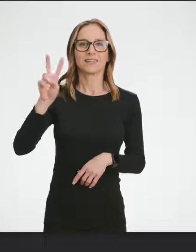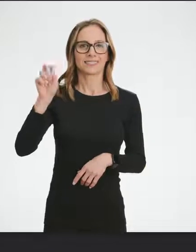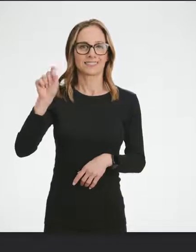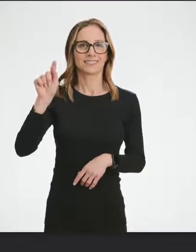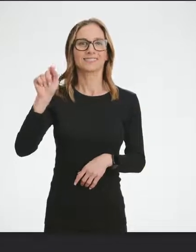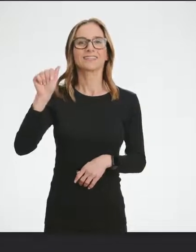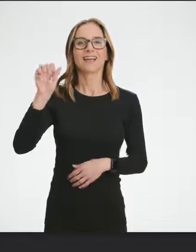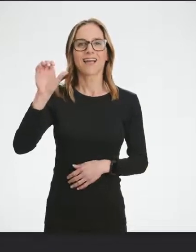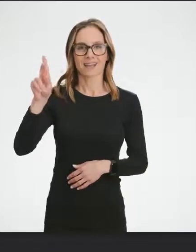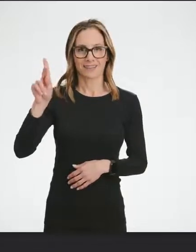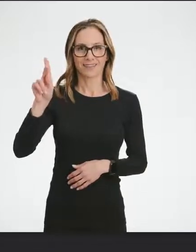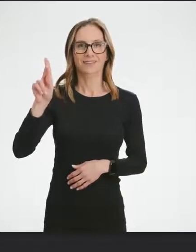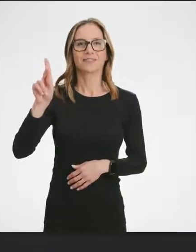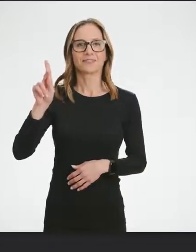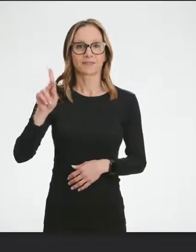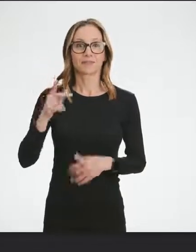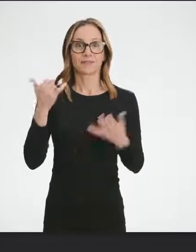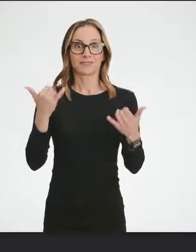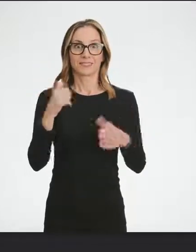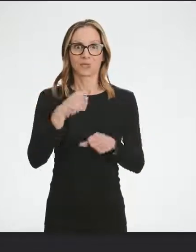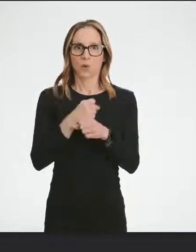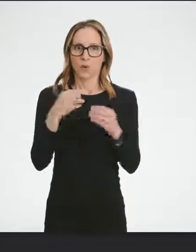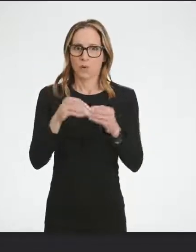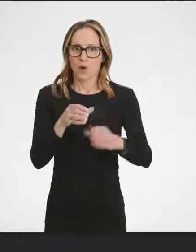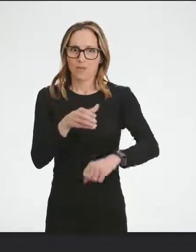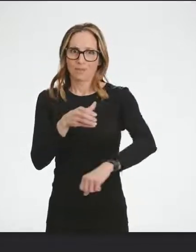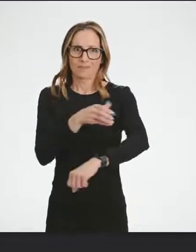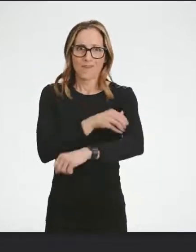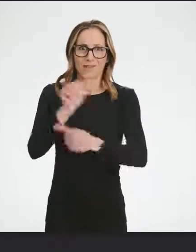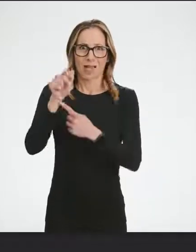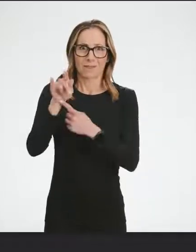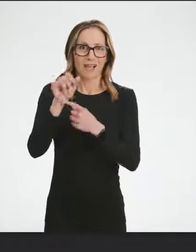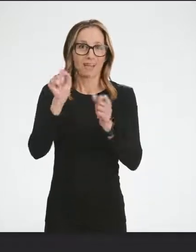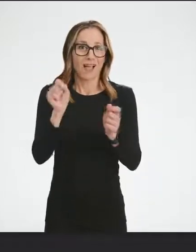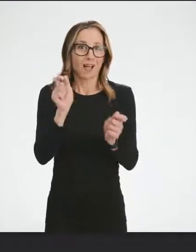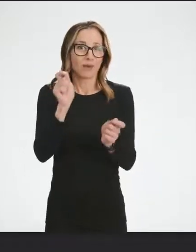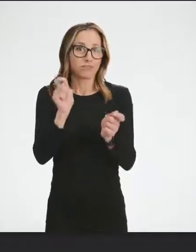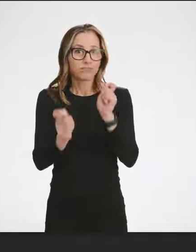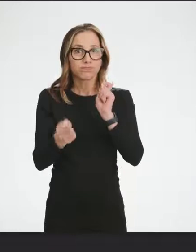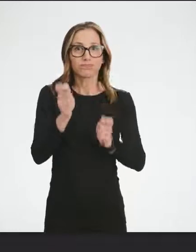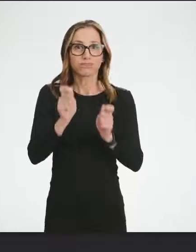This year there are some powerful new APIs in SwiftUI that can create more flexible layouts.